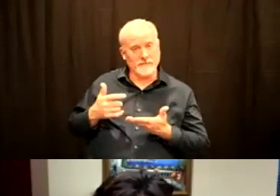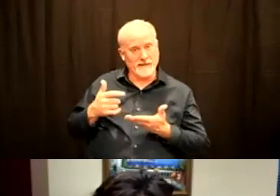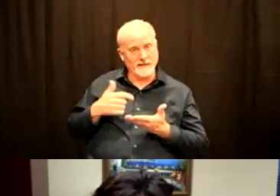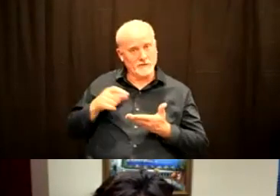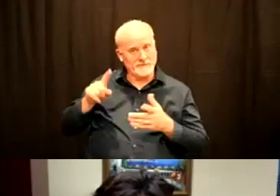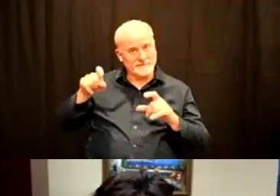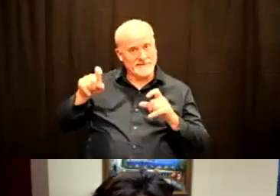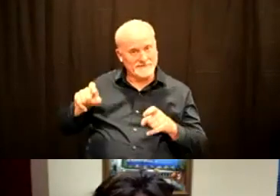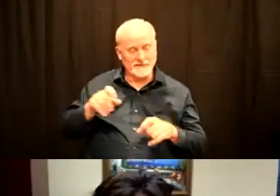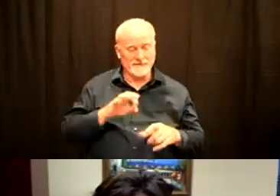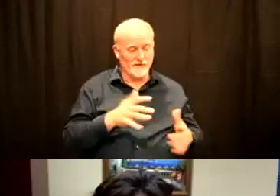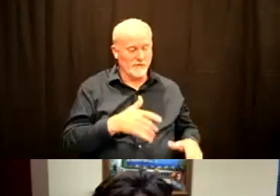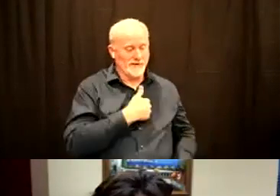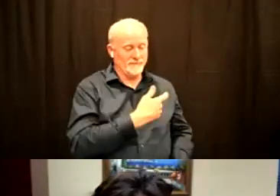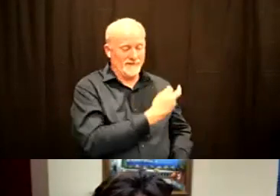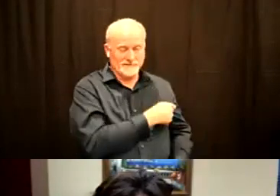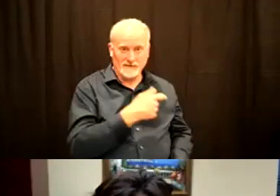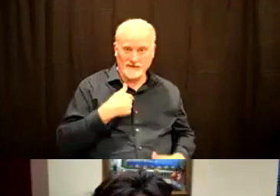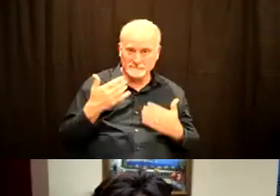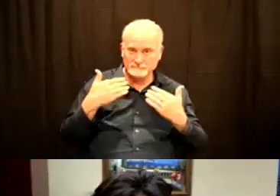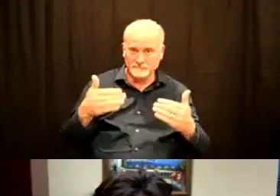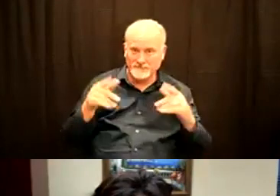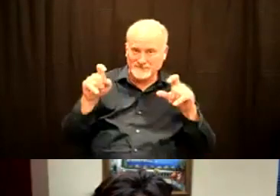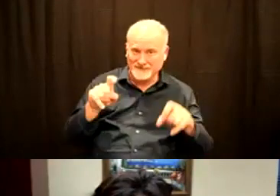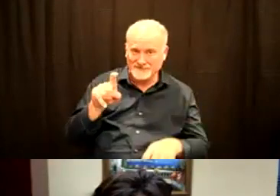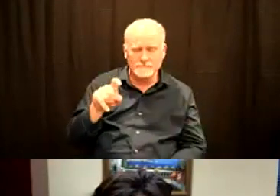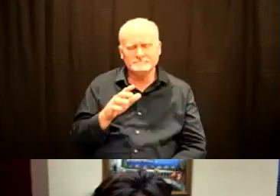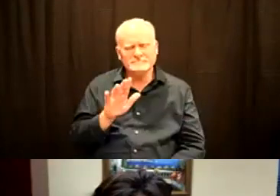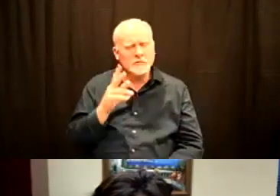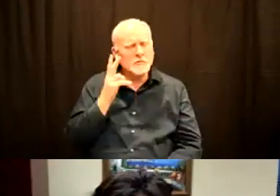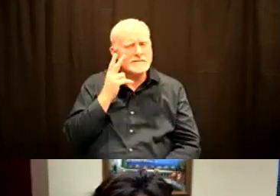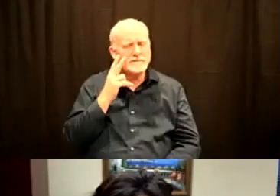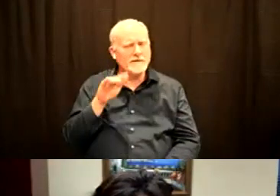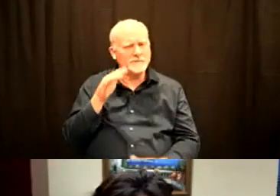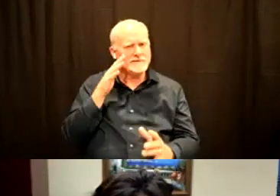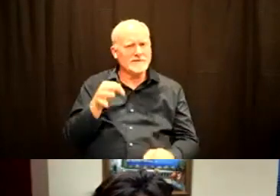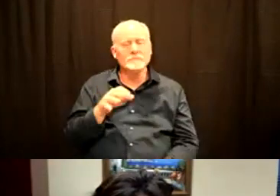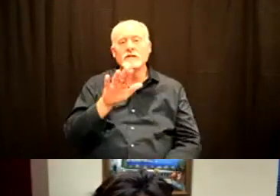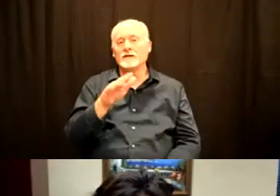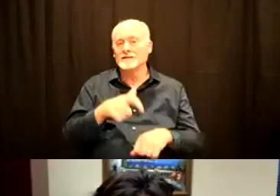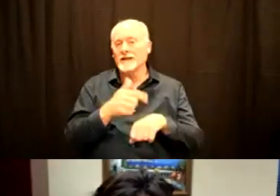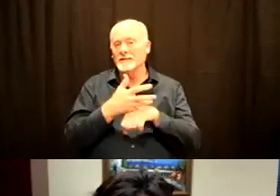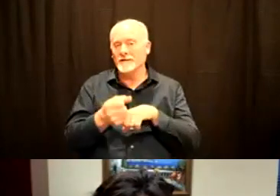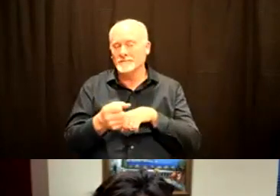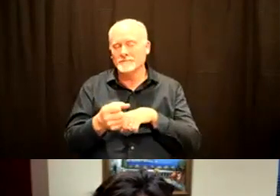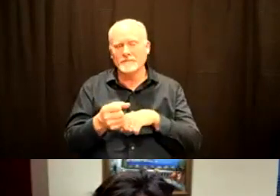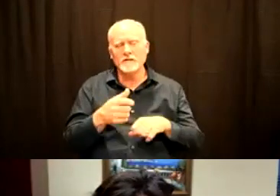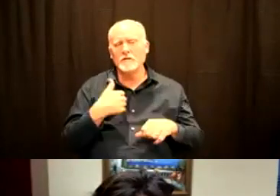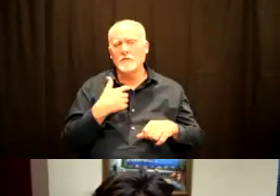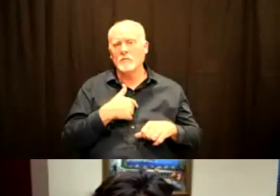vaccinated we are out of time your questions are noted and uh we will share that with leadership